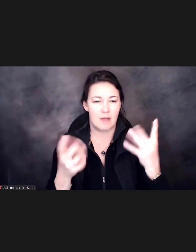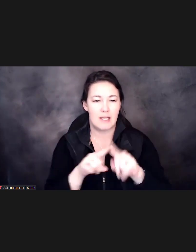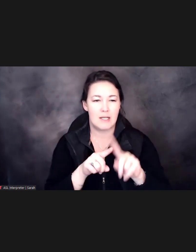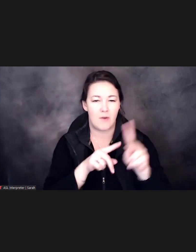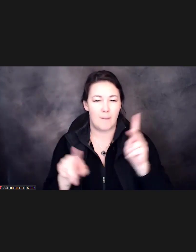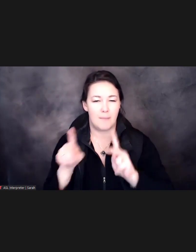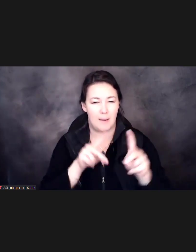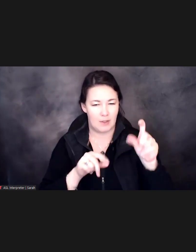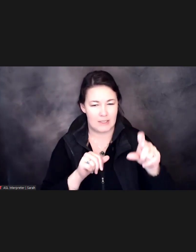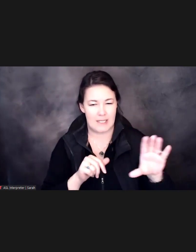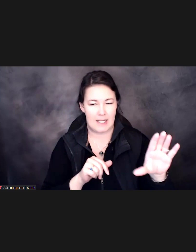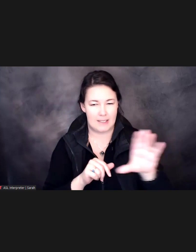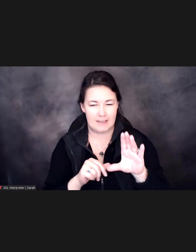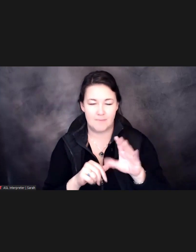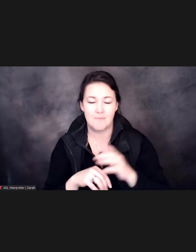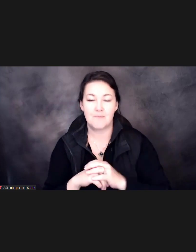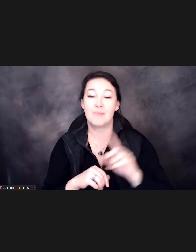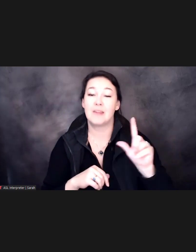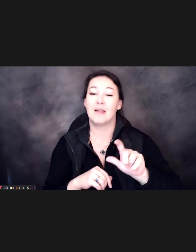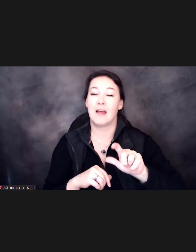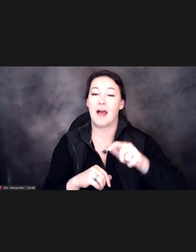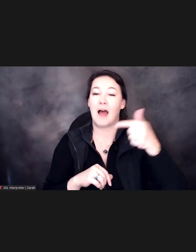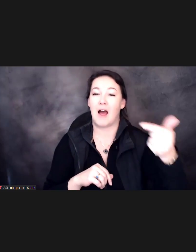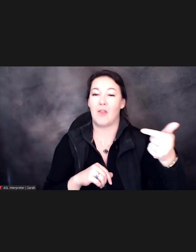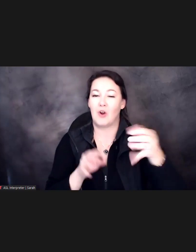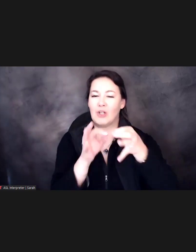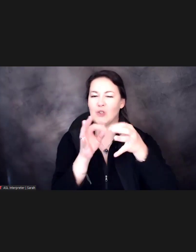So, um, we encourage you to check that out. Yep?